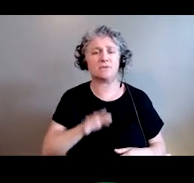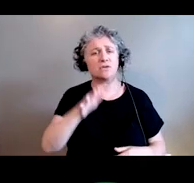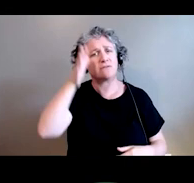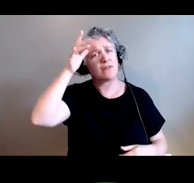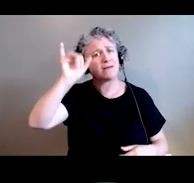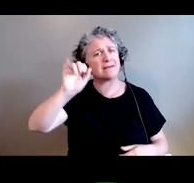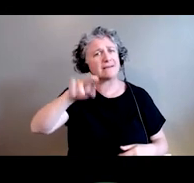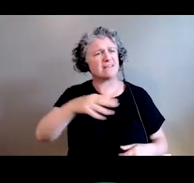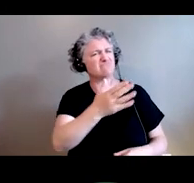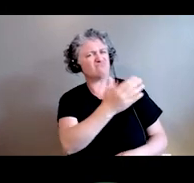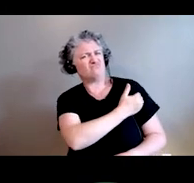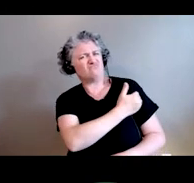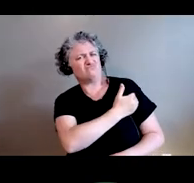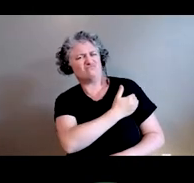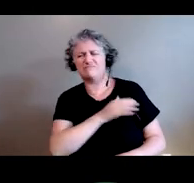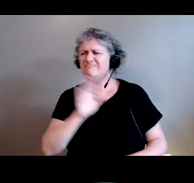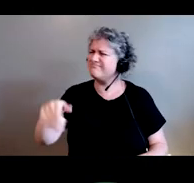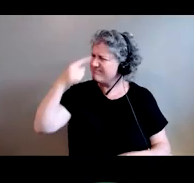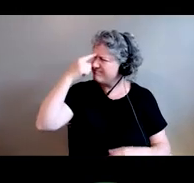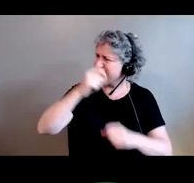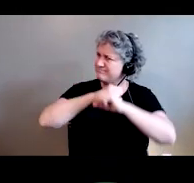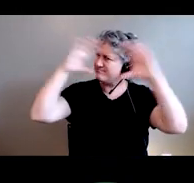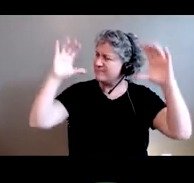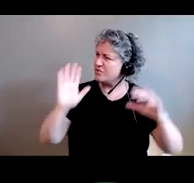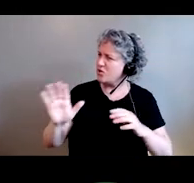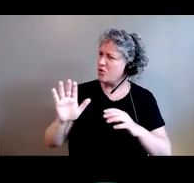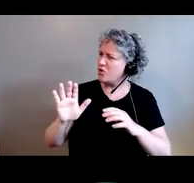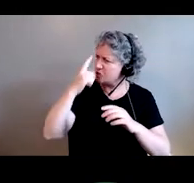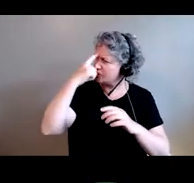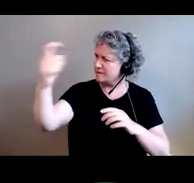The adaptive ski in Snowboard School. Let's do it. But not just snow sports.